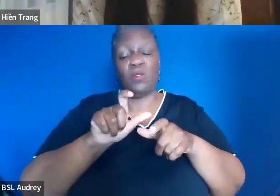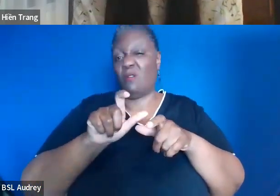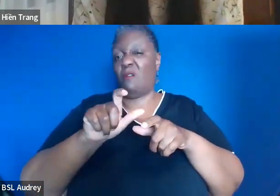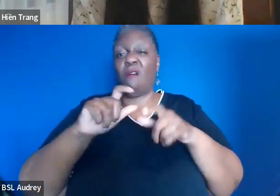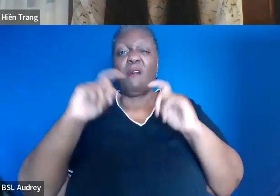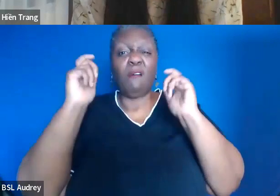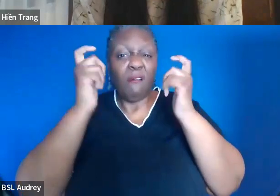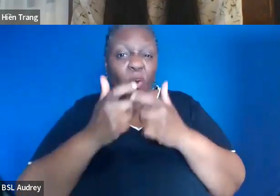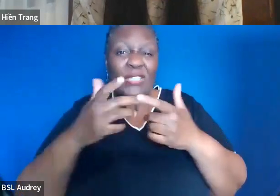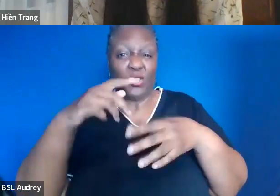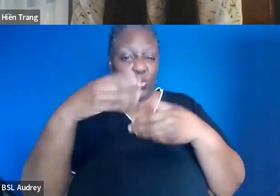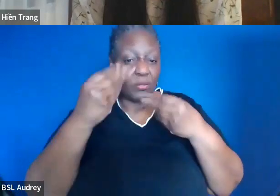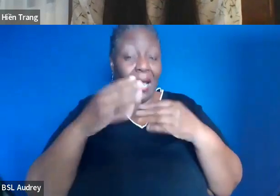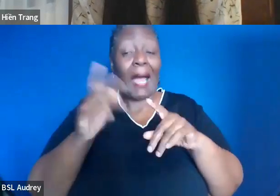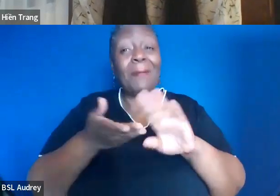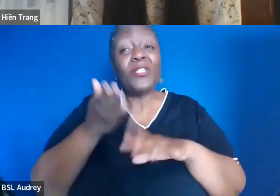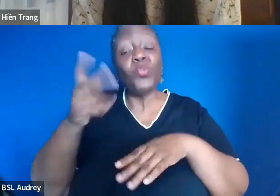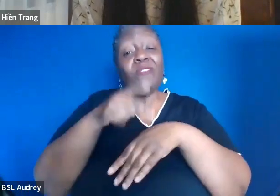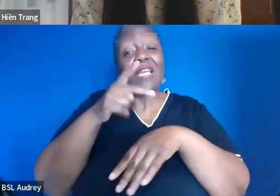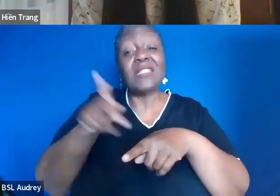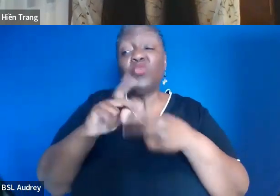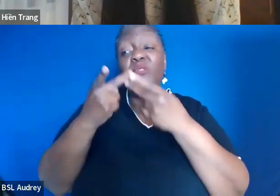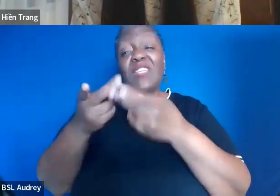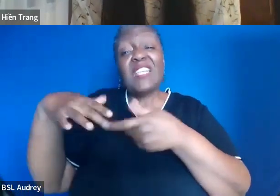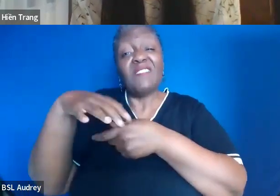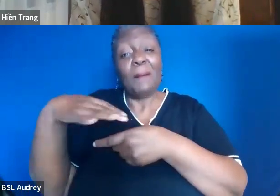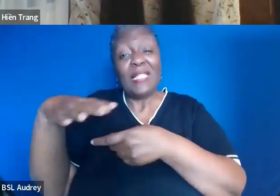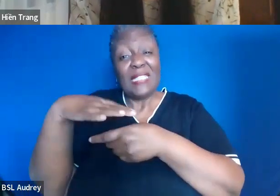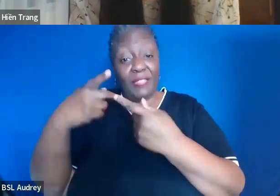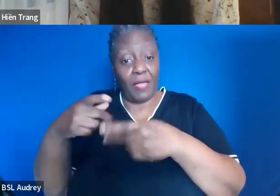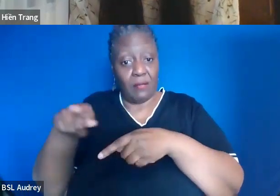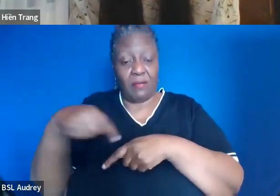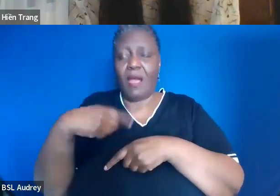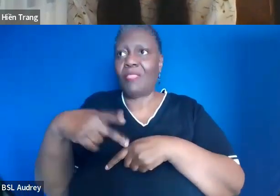traveled to Vietnam a couple times to visit family and my Vietnamese improved so much